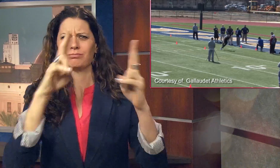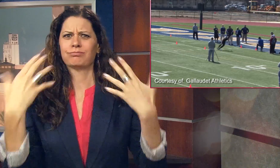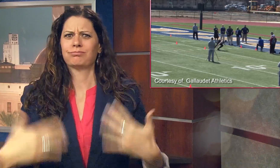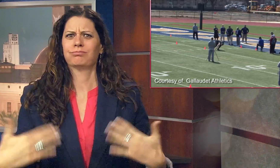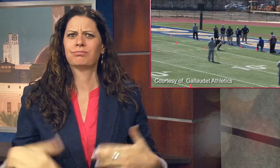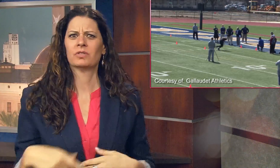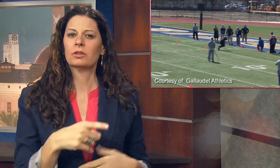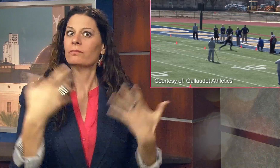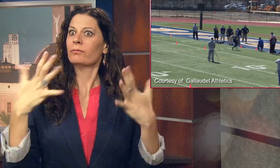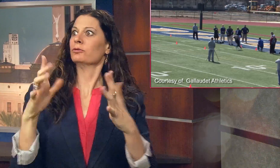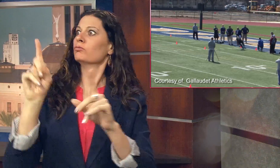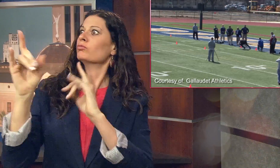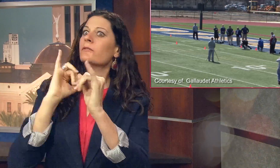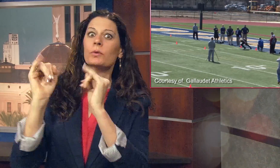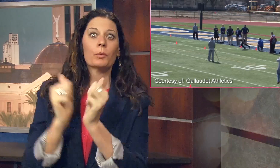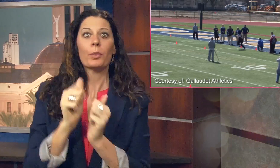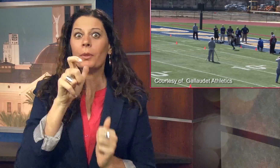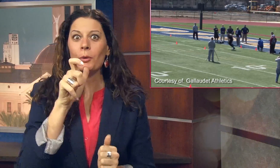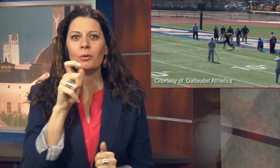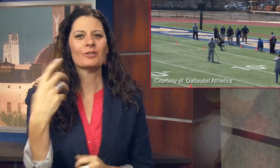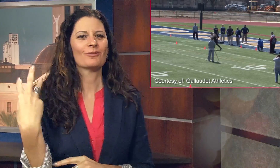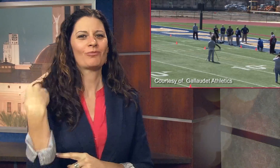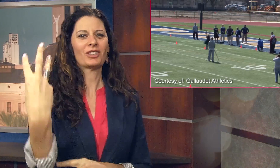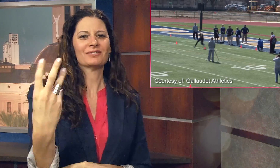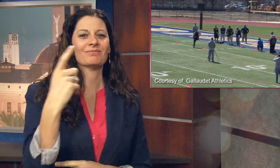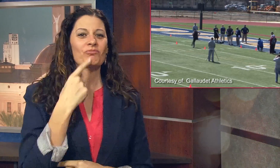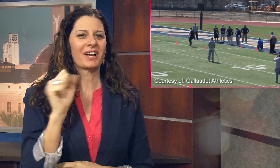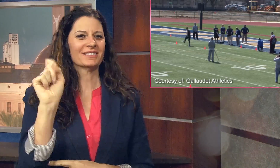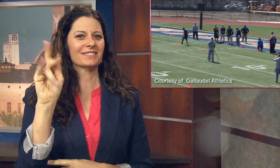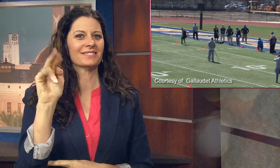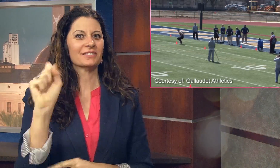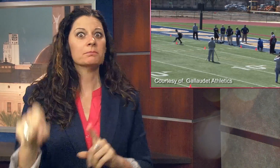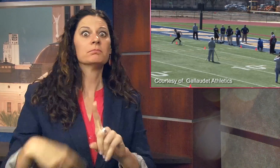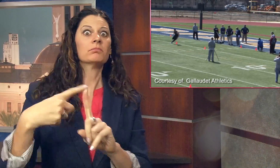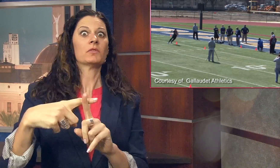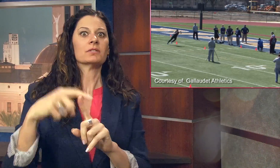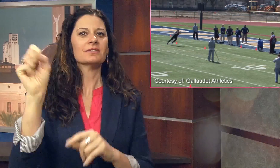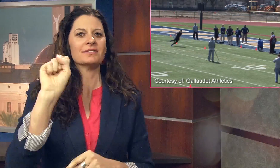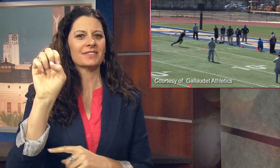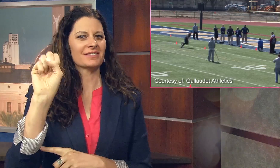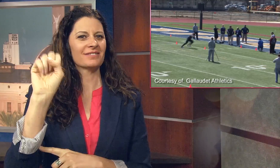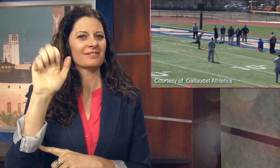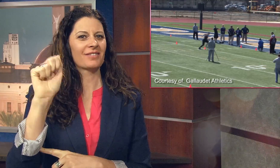OUT AND INTERVIEWED WITH THE WASHINGTON REDSKINS AND DEFENDING SUPER BOWL CHAMPIONS, THE SEATTLE